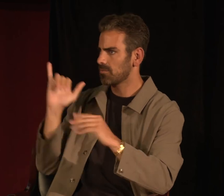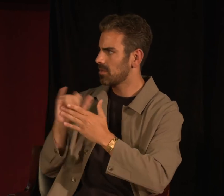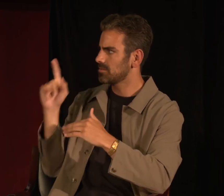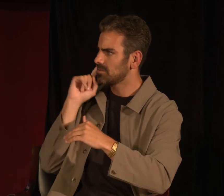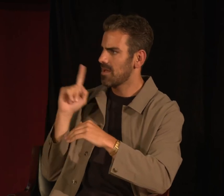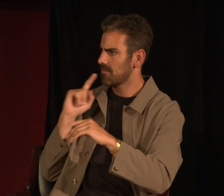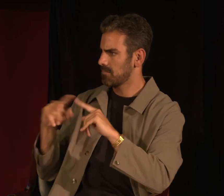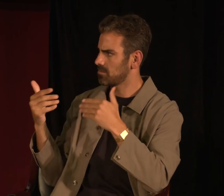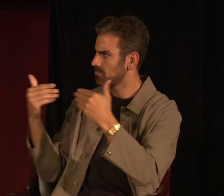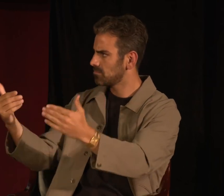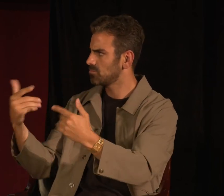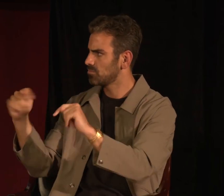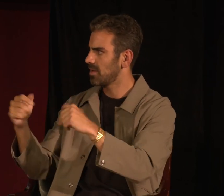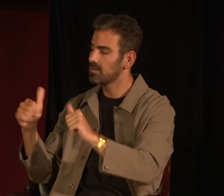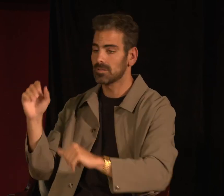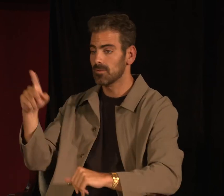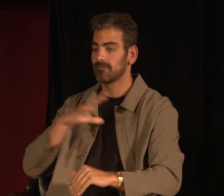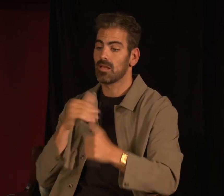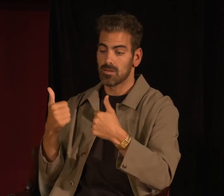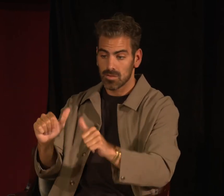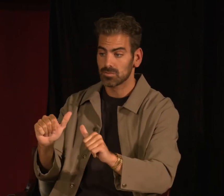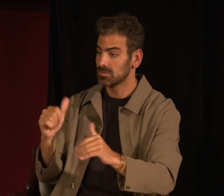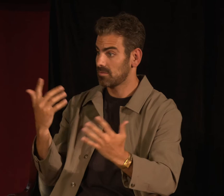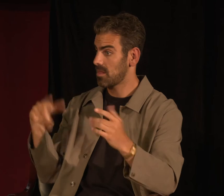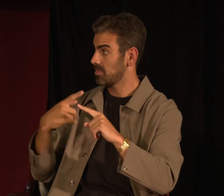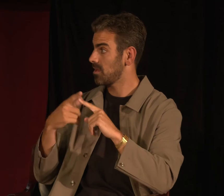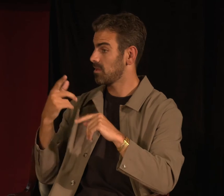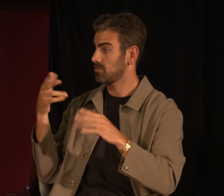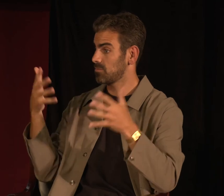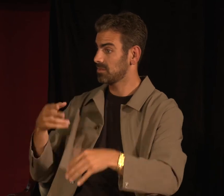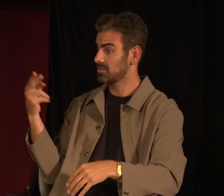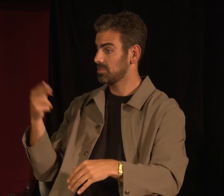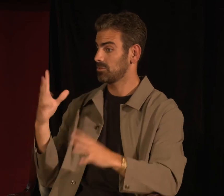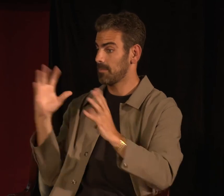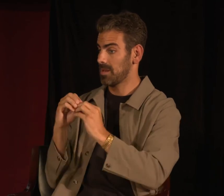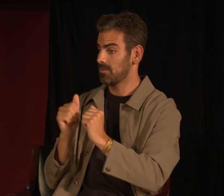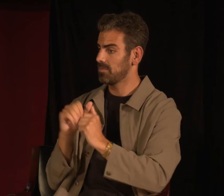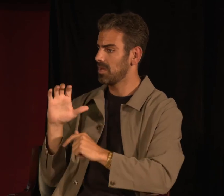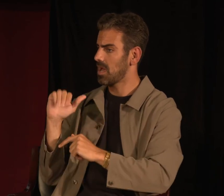listen, do you know that I'm Deaf? Are you even able to cope with that on your show? And they said, we don't know, but why don't you give it a shot?